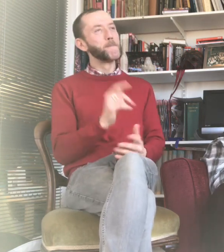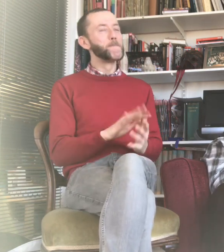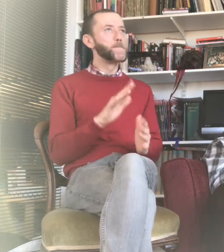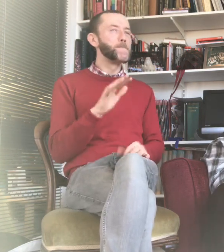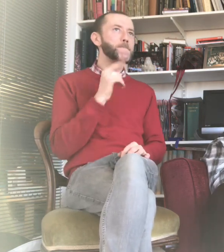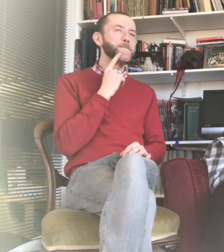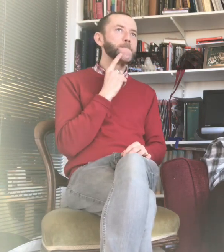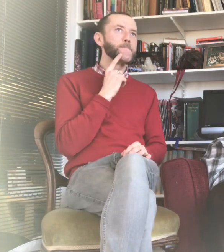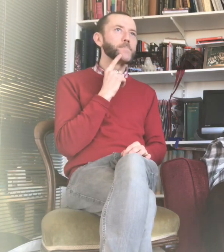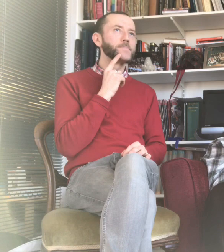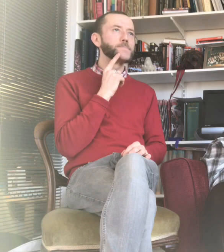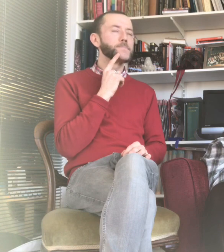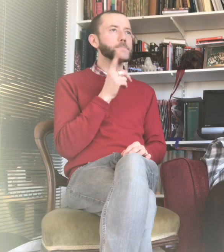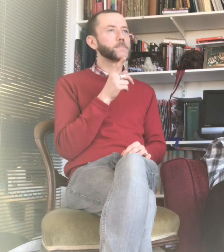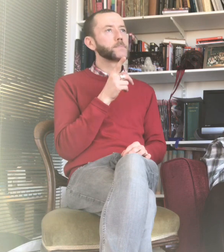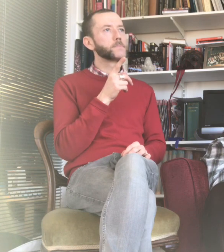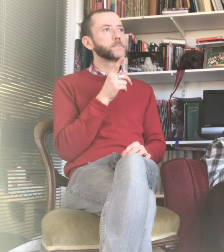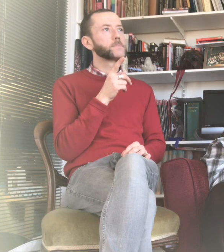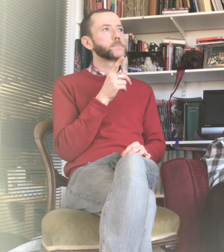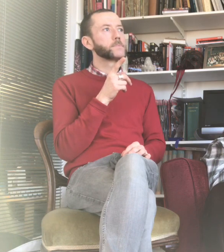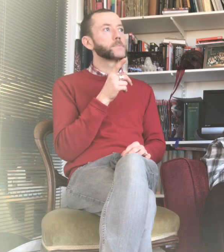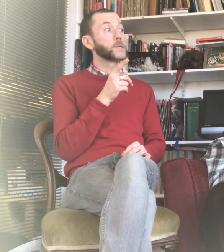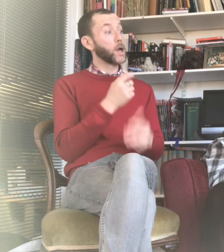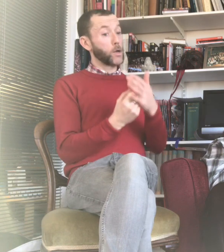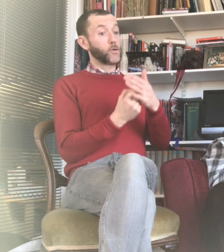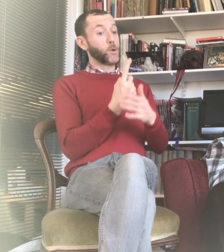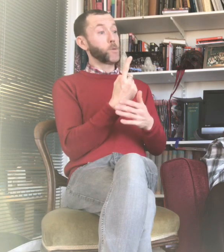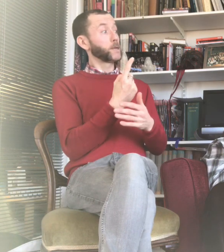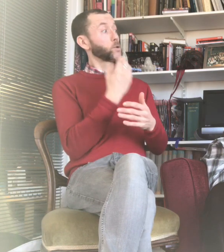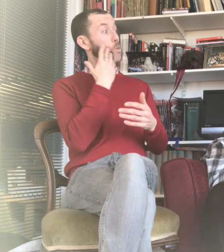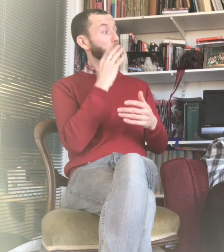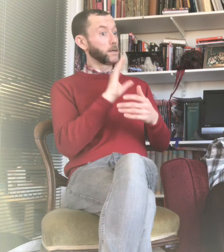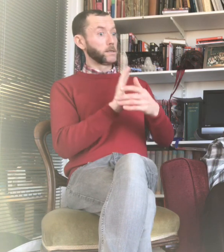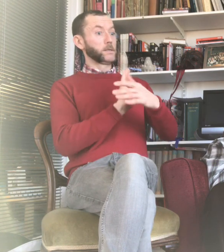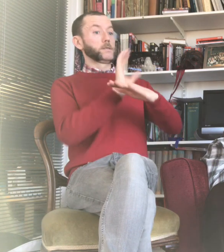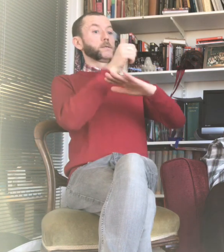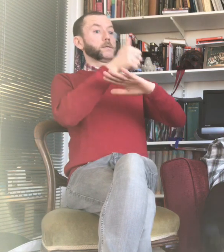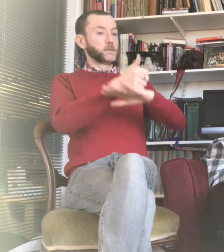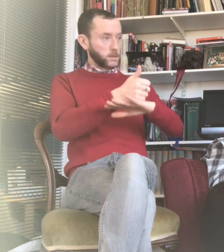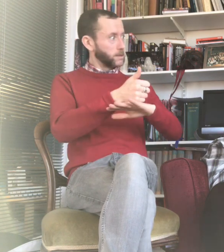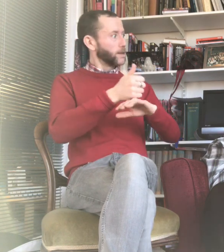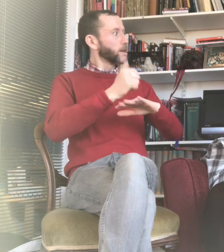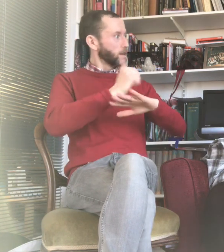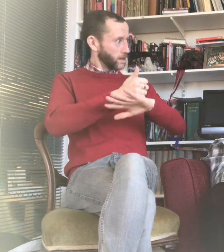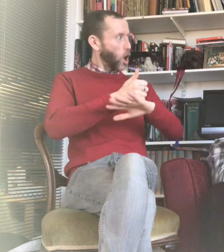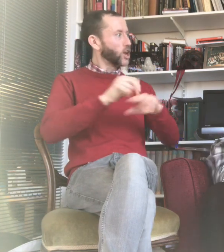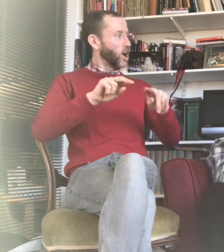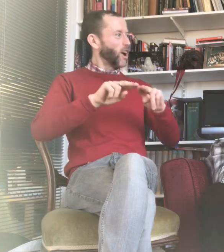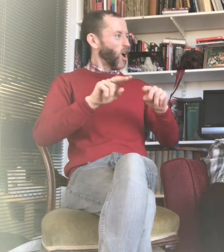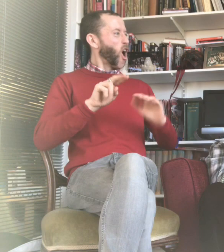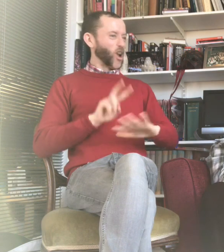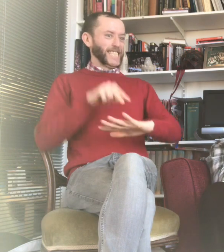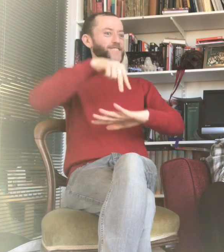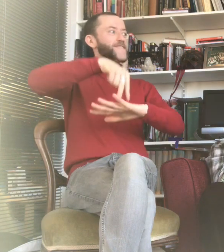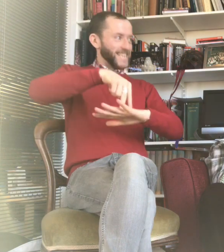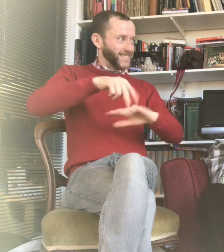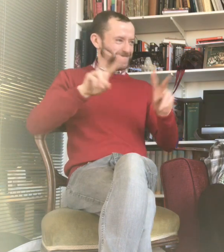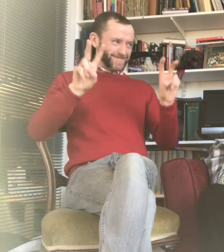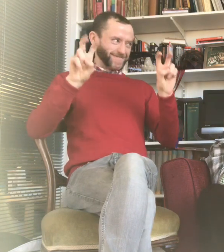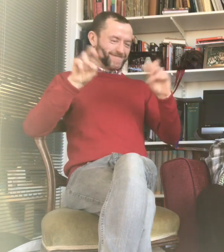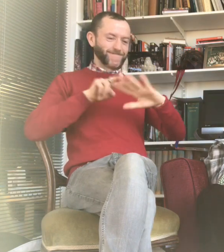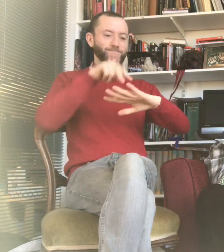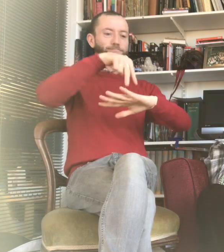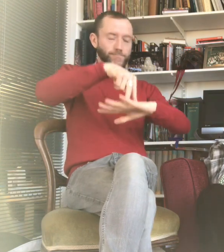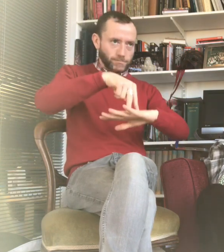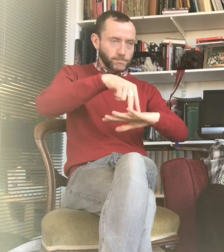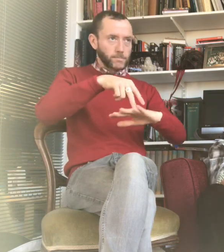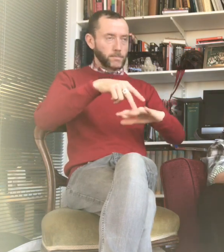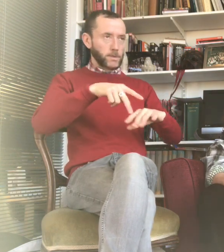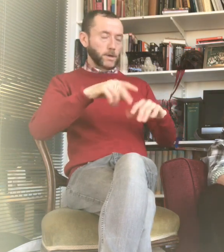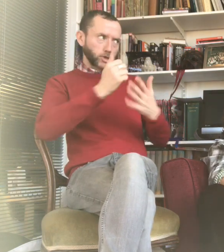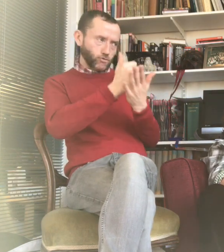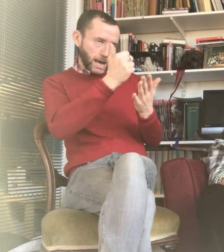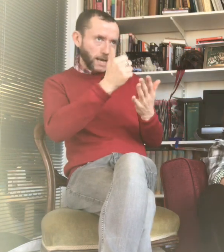Its always great, the moment when you get it up on it's feet.